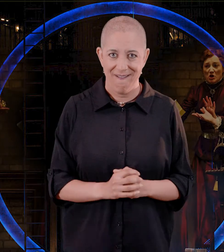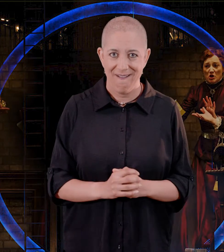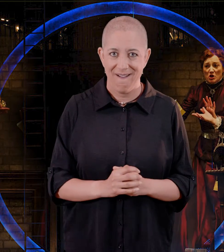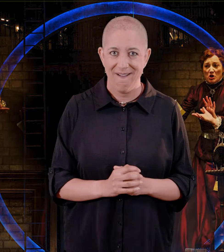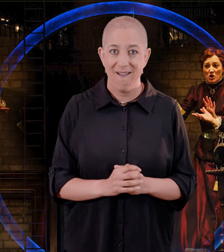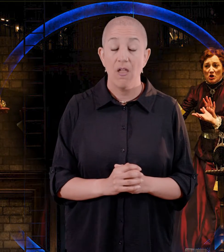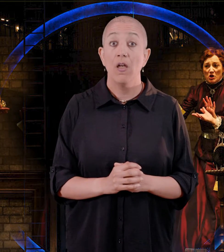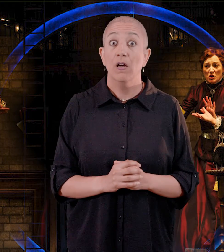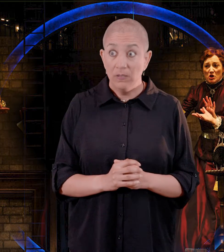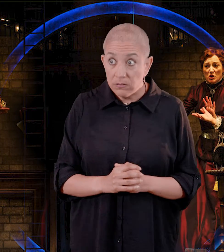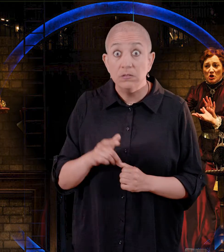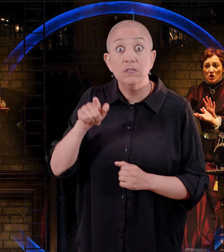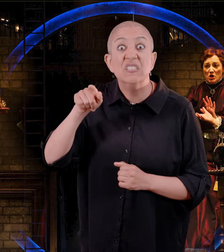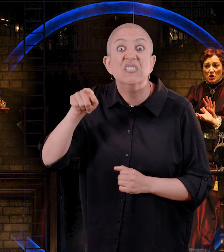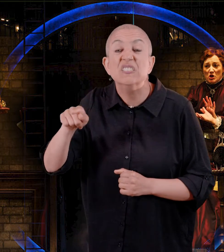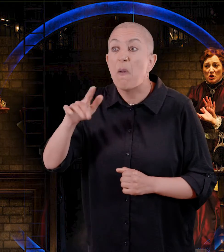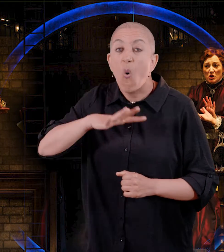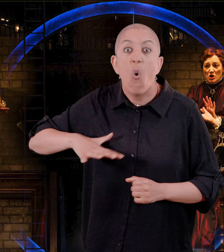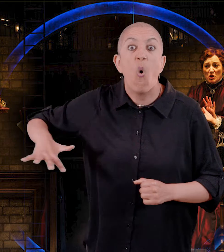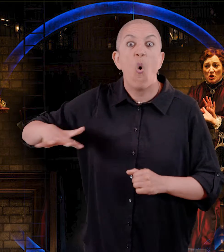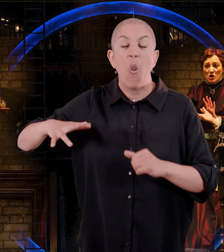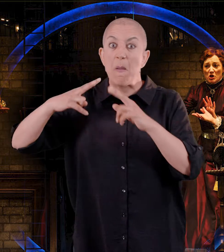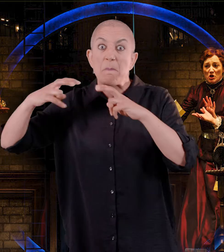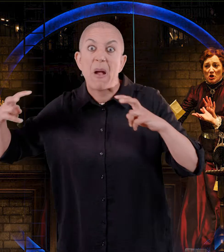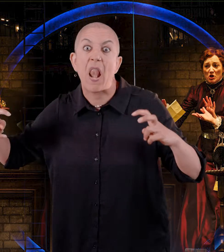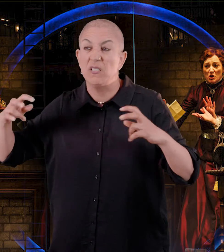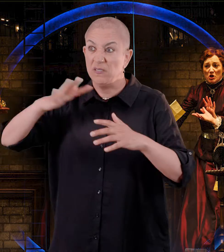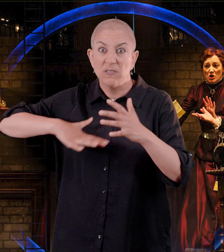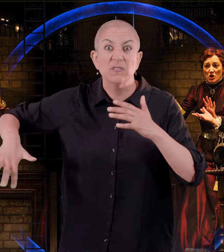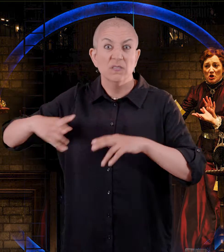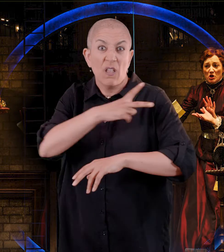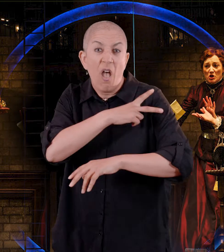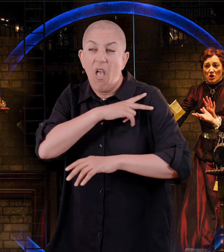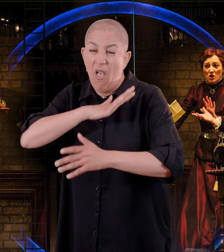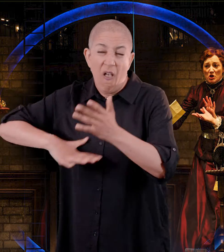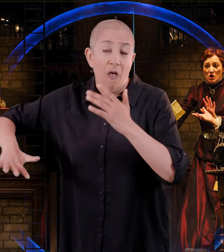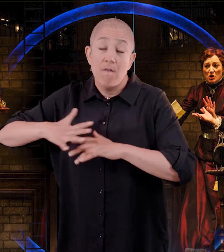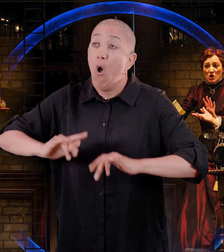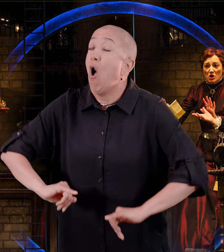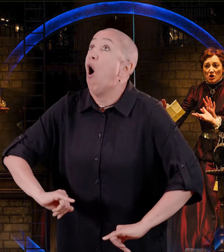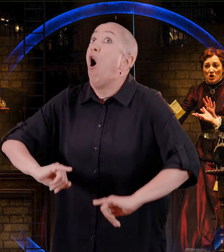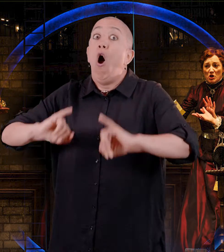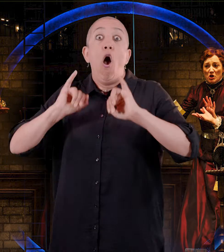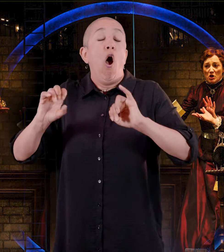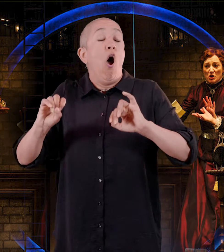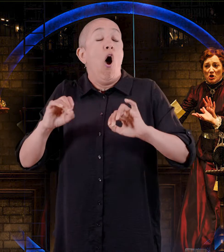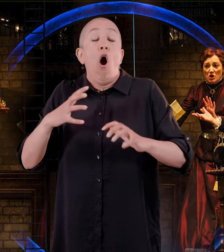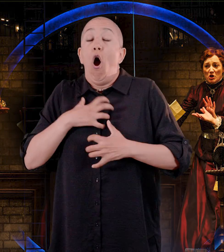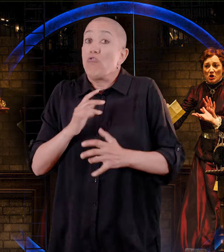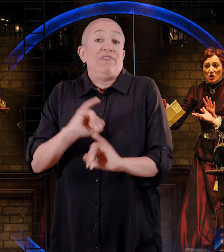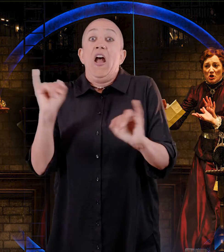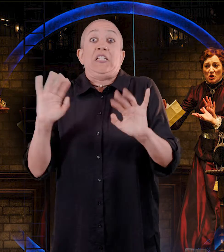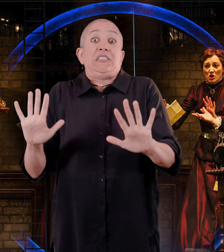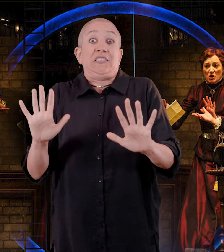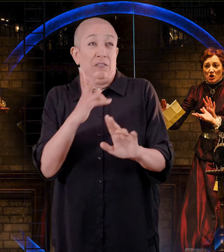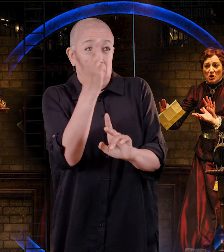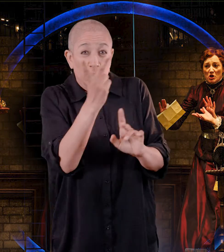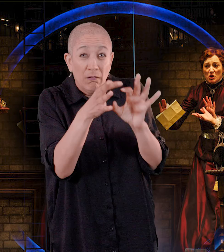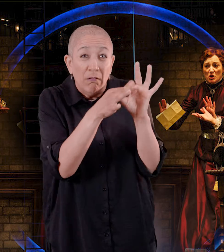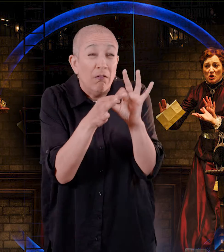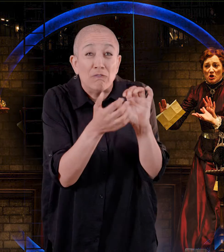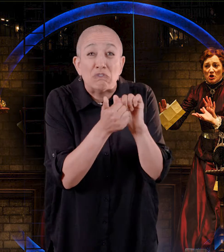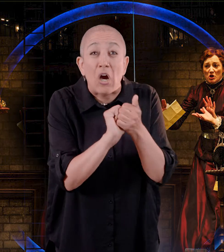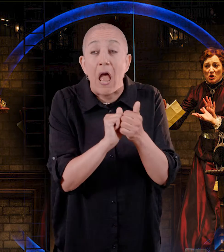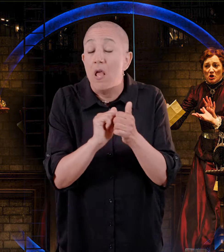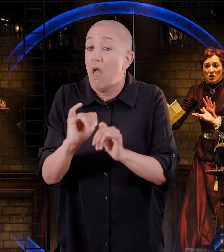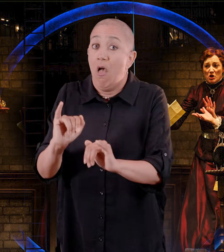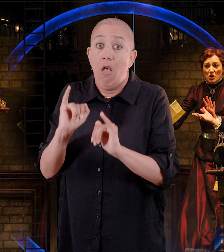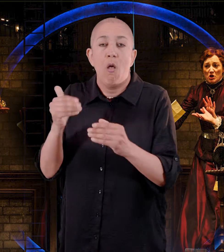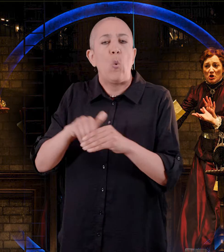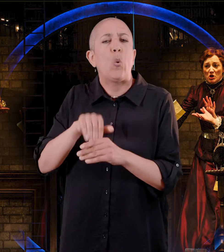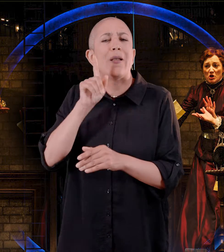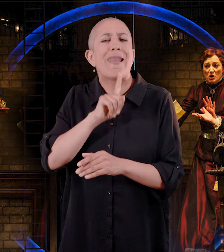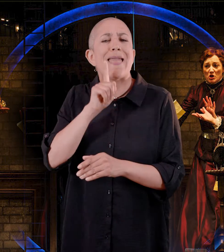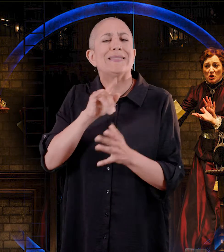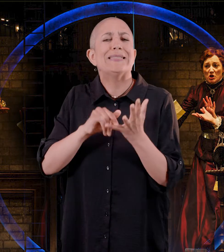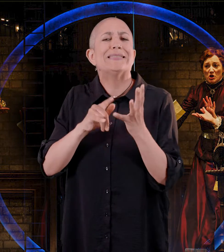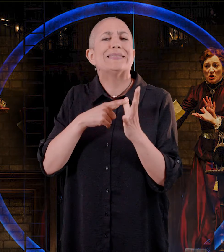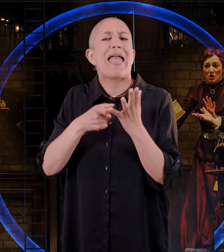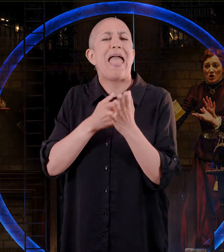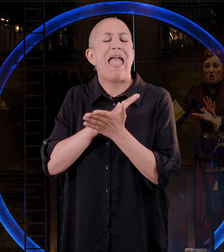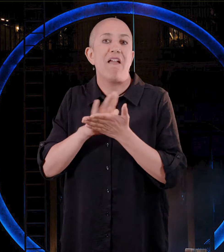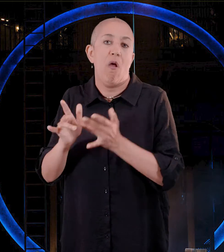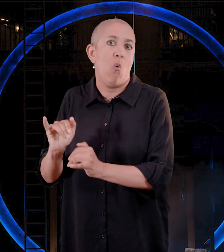Lady Sarah and members of the Queen's Court are horrified.